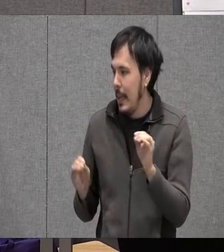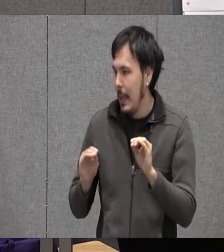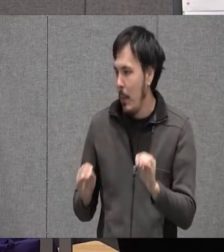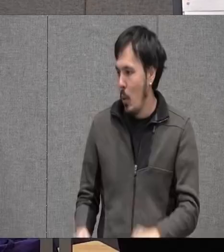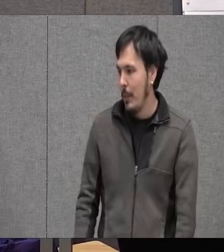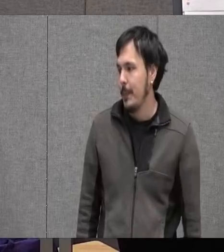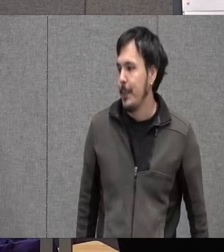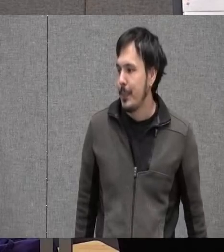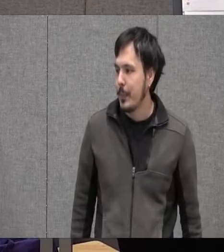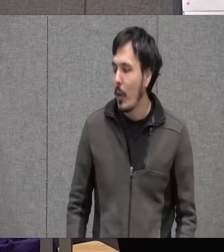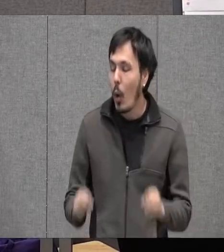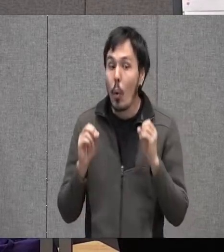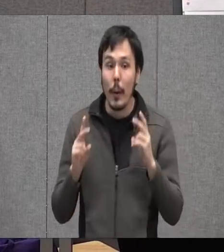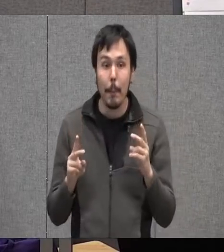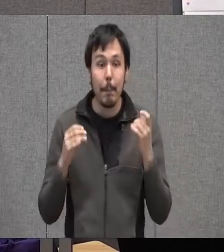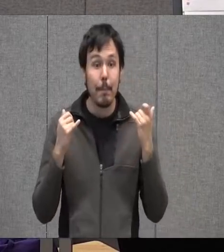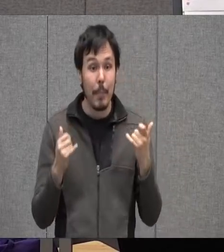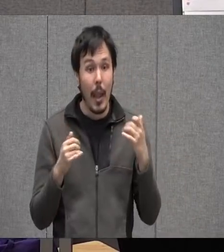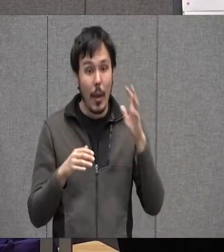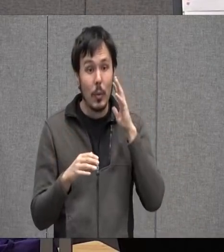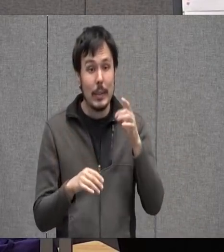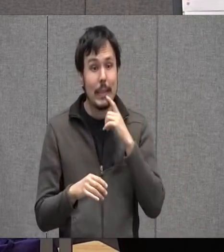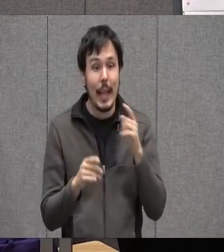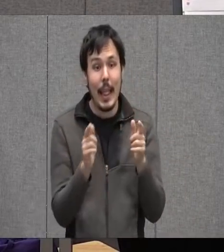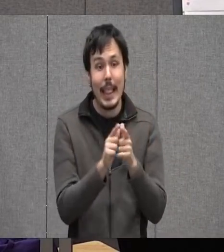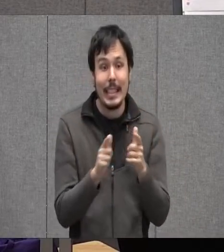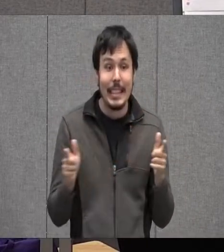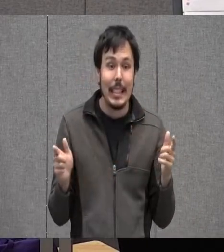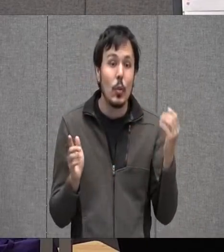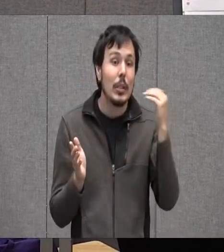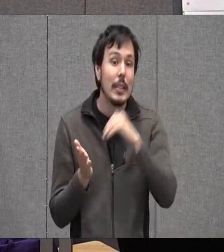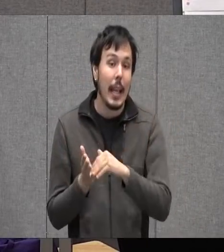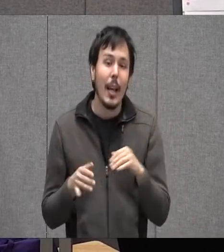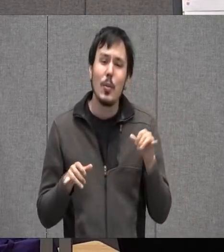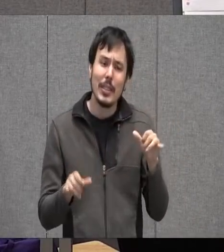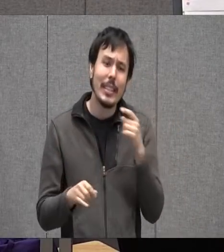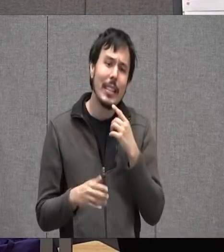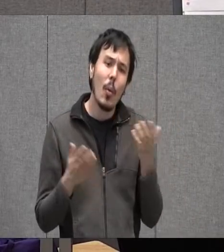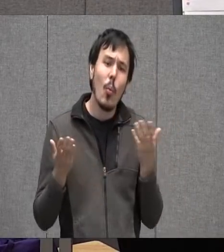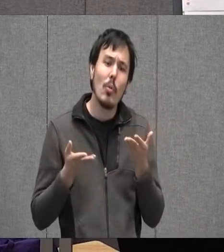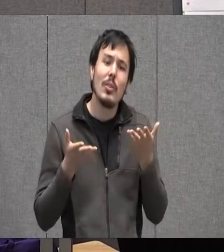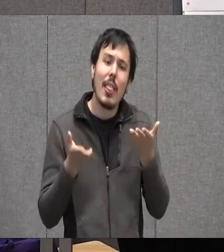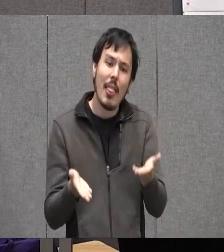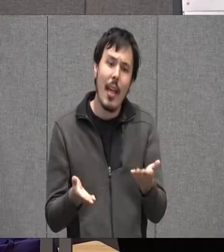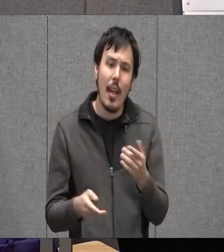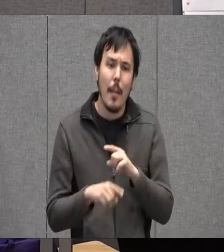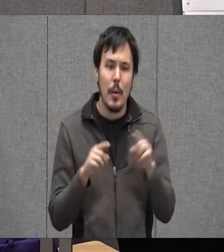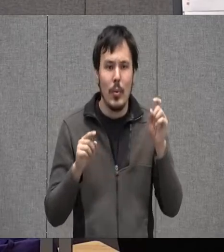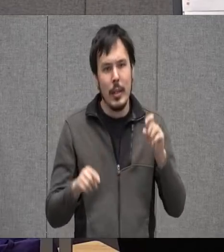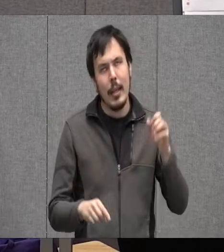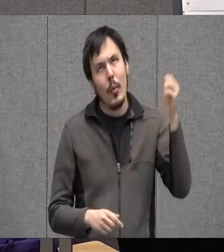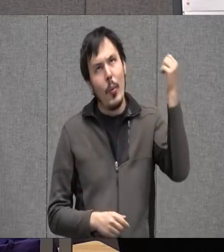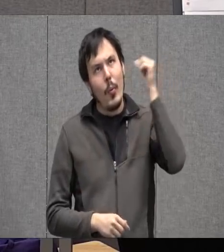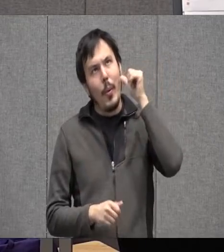Okay, so now we're going to say the sequence again. And we will still say what was there, but we just have to remember what was there.